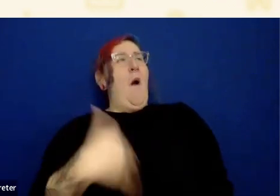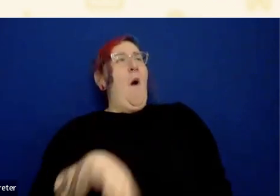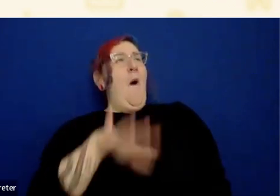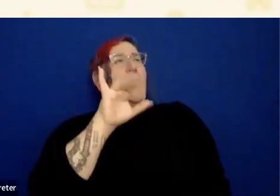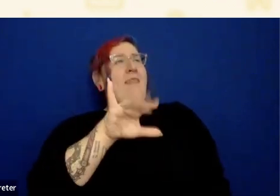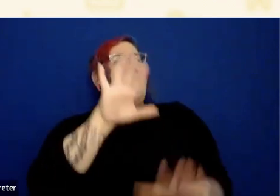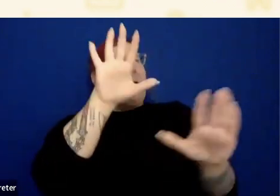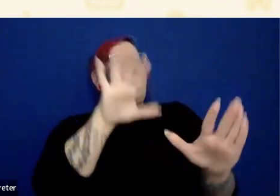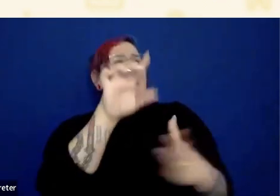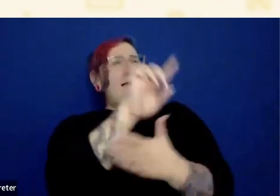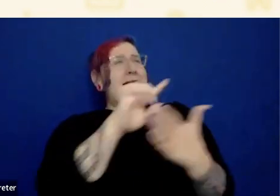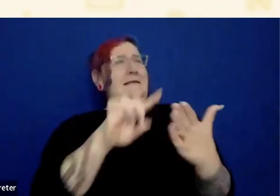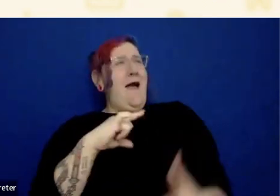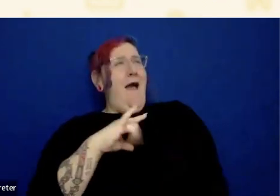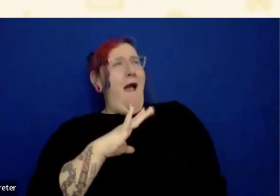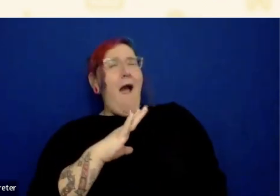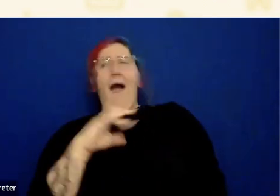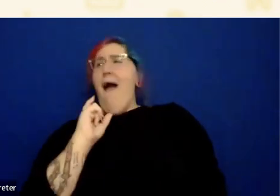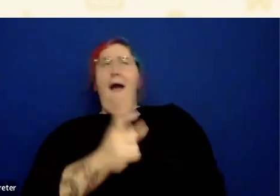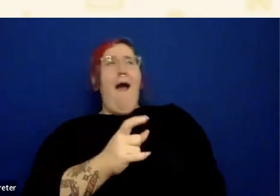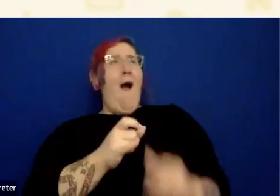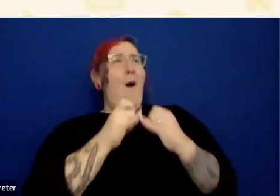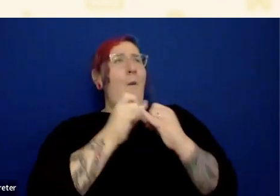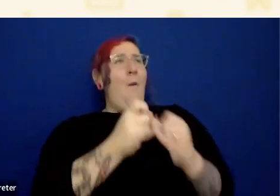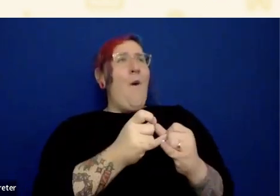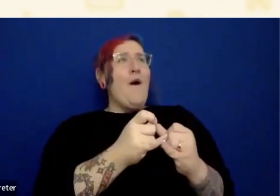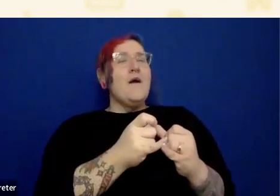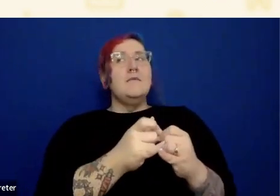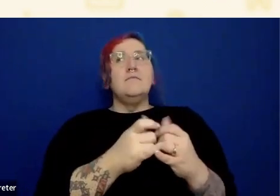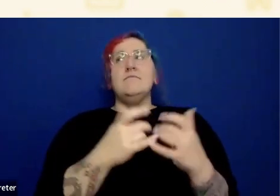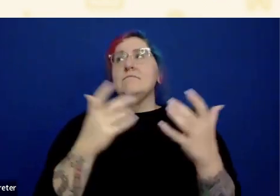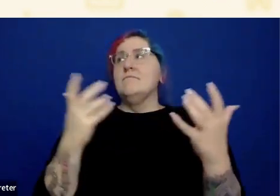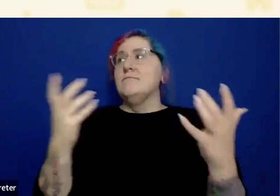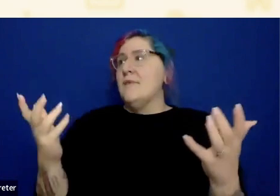Everything they did is essentially absolutely meaningless to Jennison.